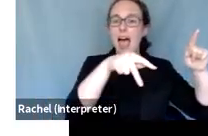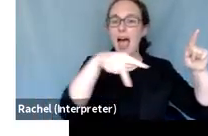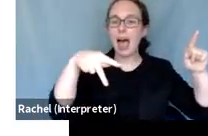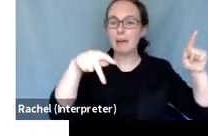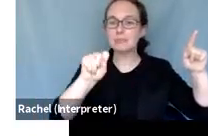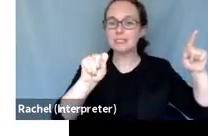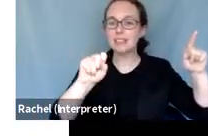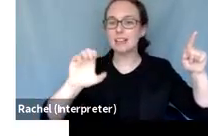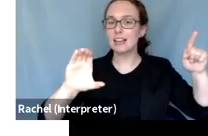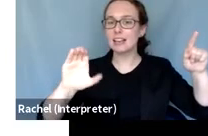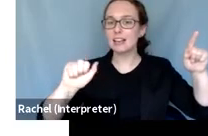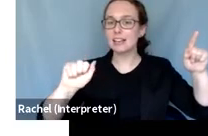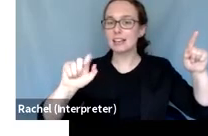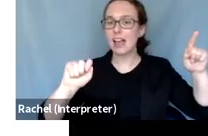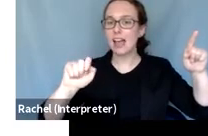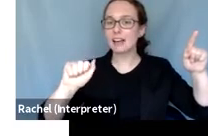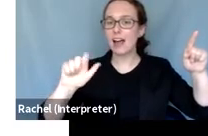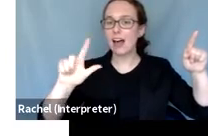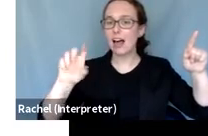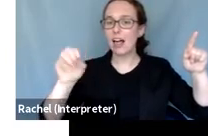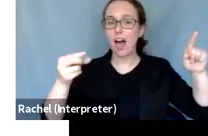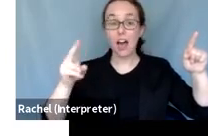Sage Talbot: You'll click on "Apps Catalog" and look for the blue icon.